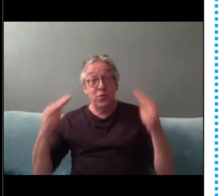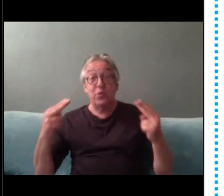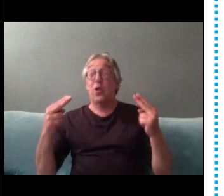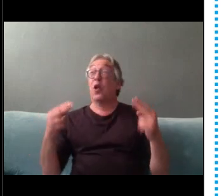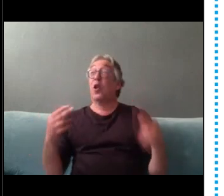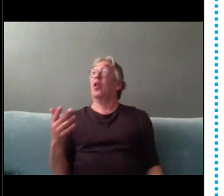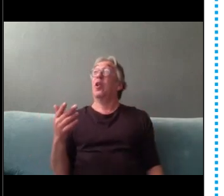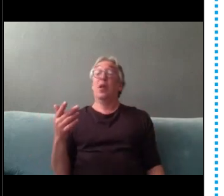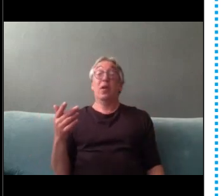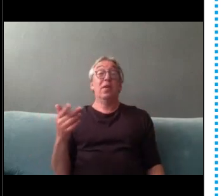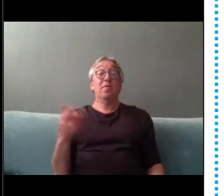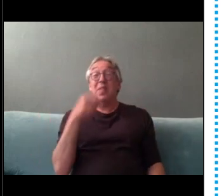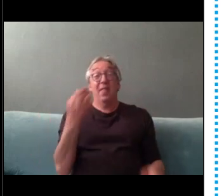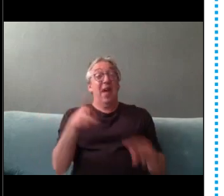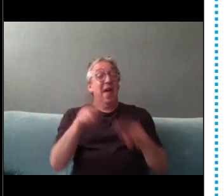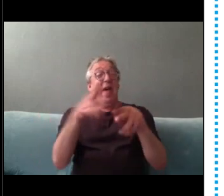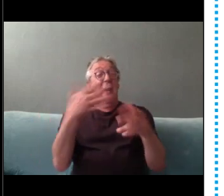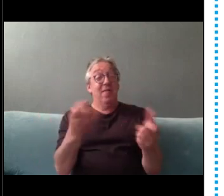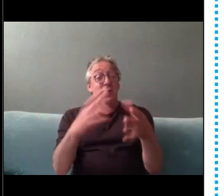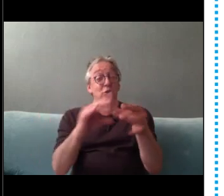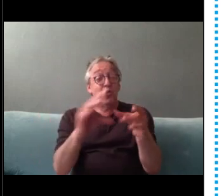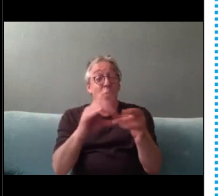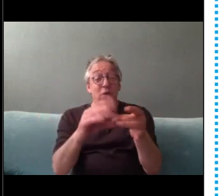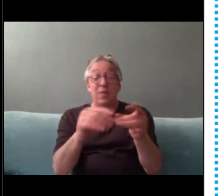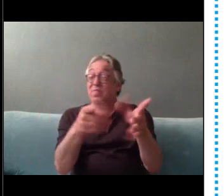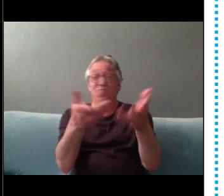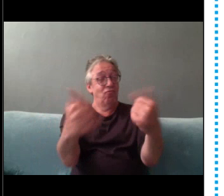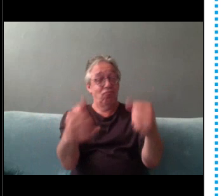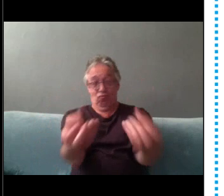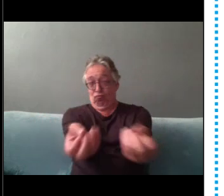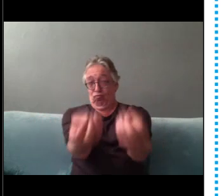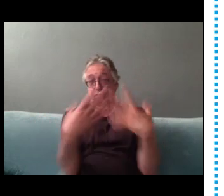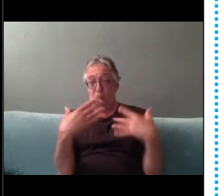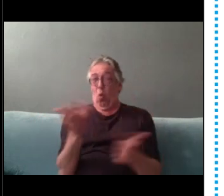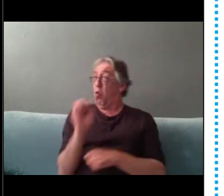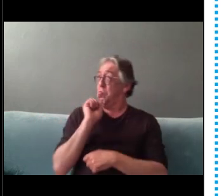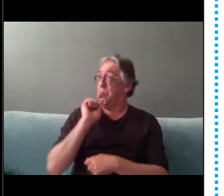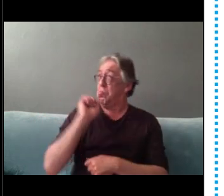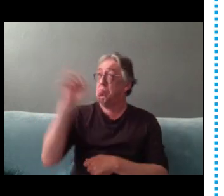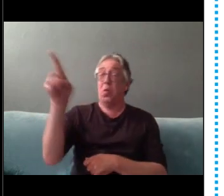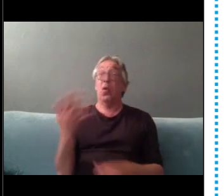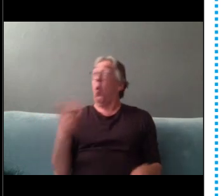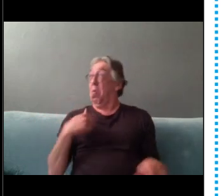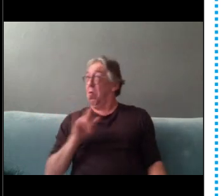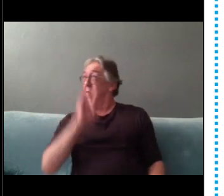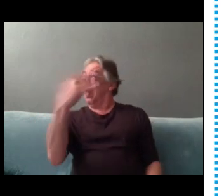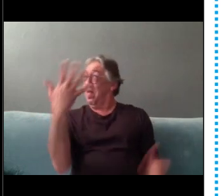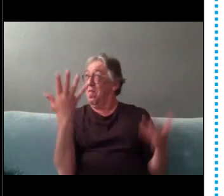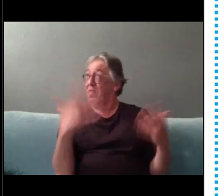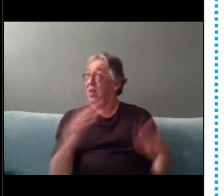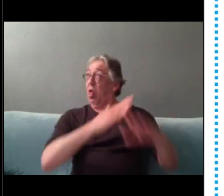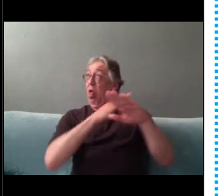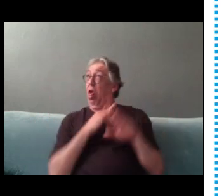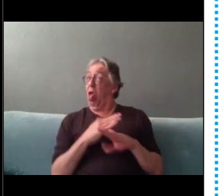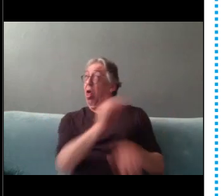how your wheelchair was damaged when you were flying and you didn't get compensation it's crucial to get these stories.